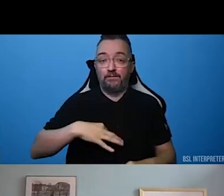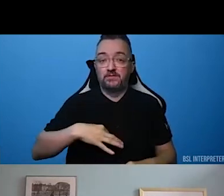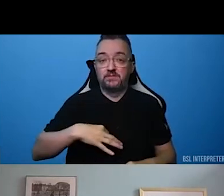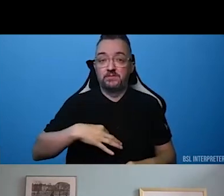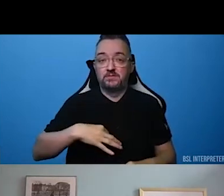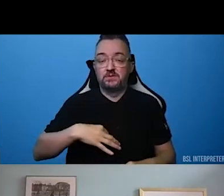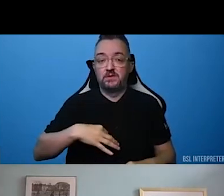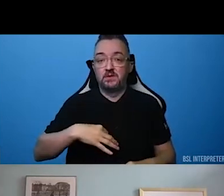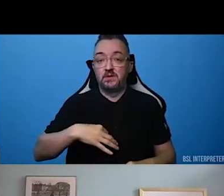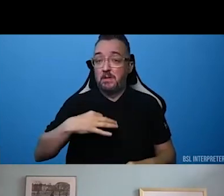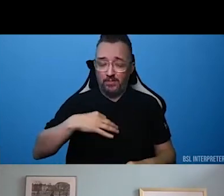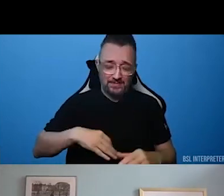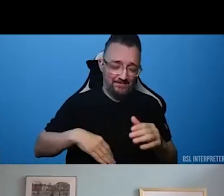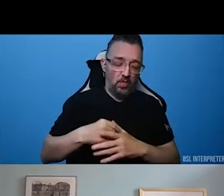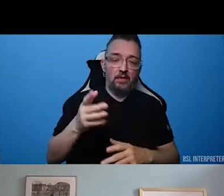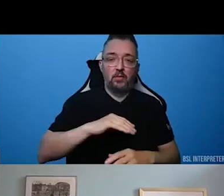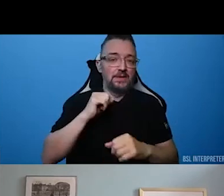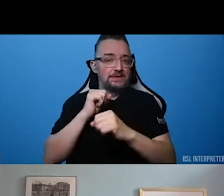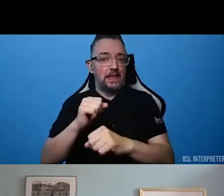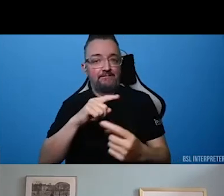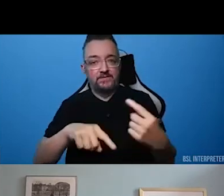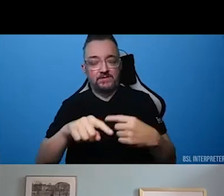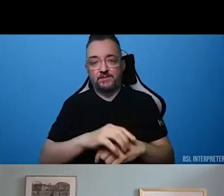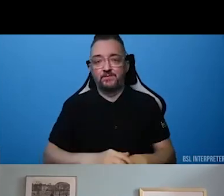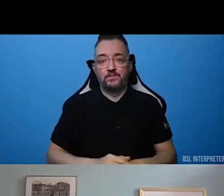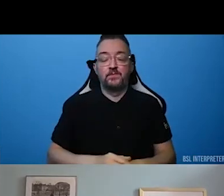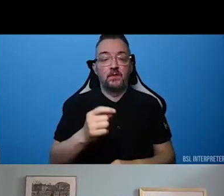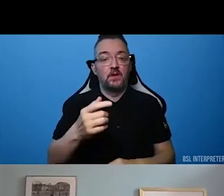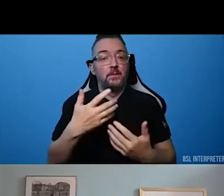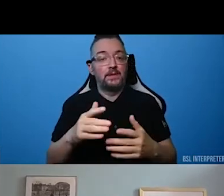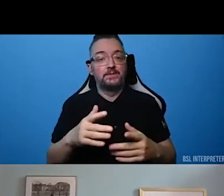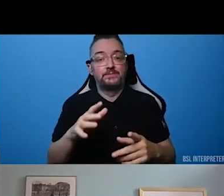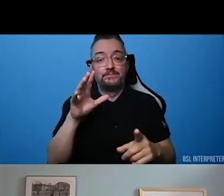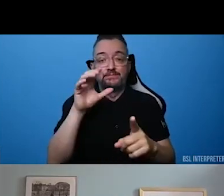on the backs of enslaved people. A further very striking figure in relation to exports